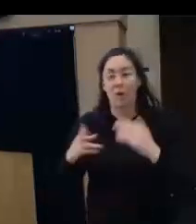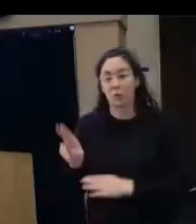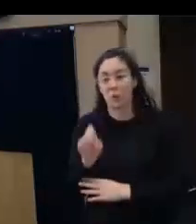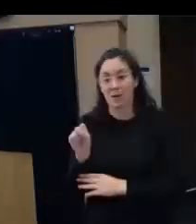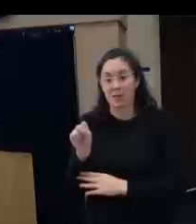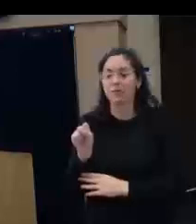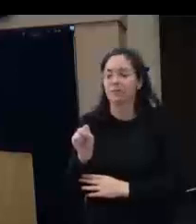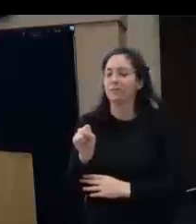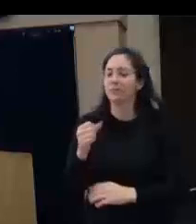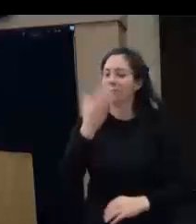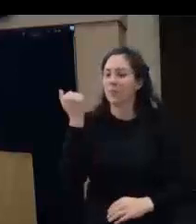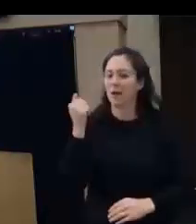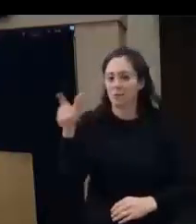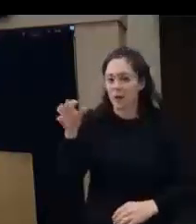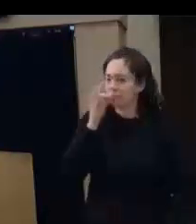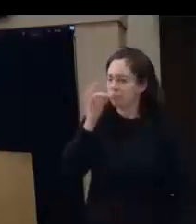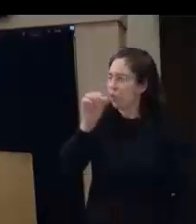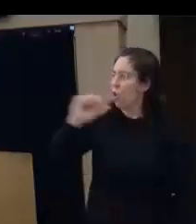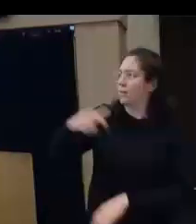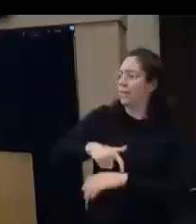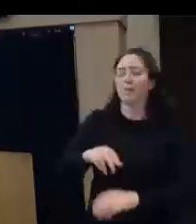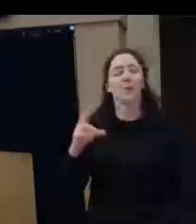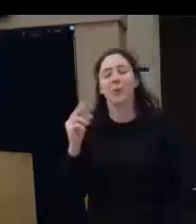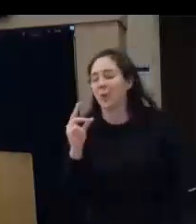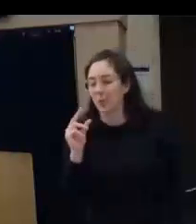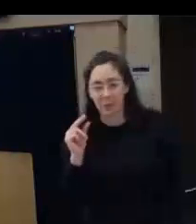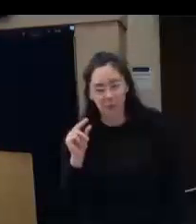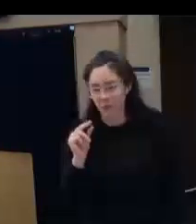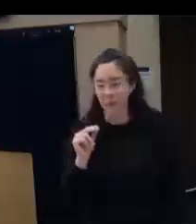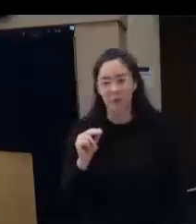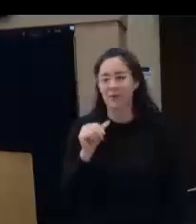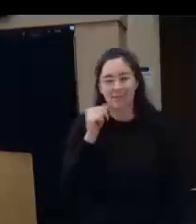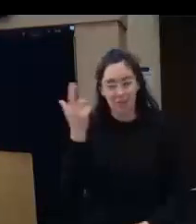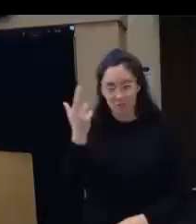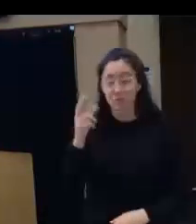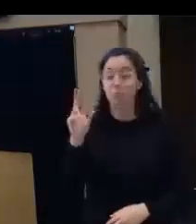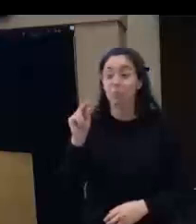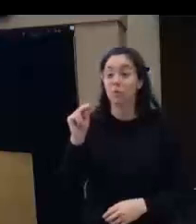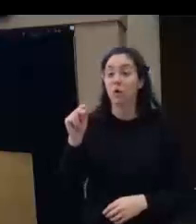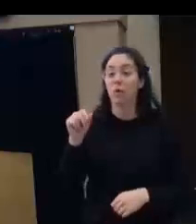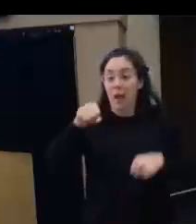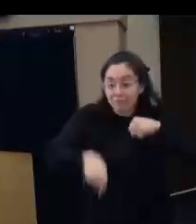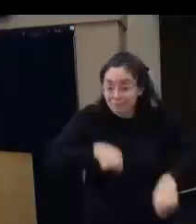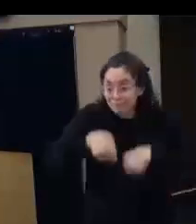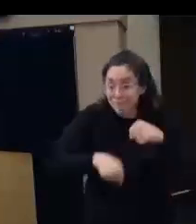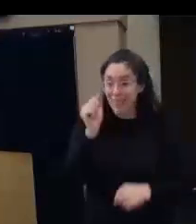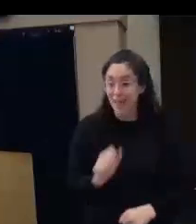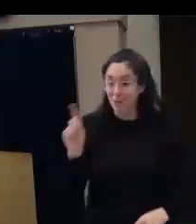it's just because they're like smoking all the time and she said that's not it she said she attributes it to the fact that they ride their bicycles everywhere and that's why they're doing